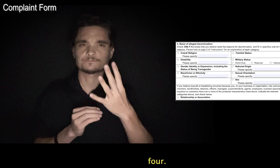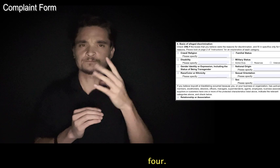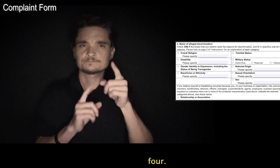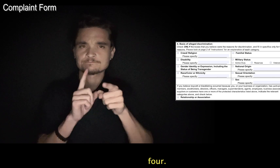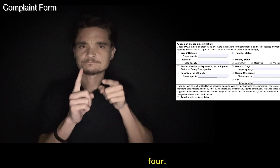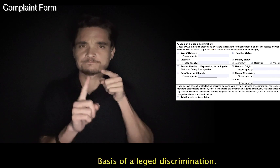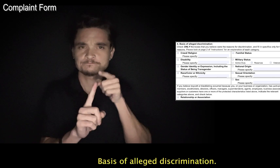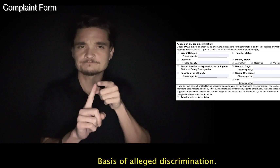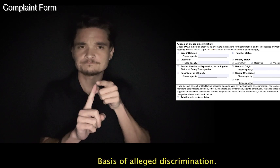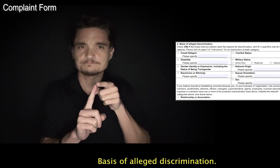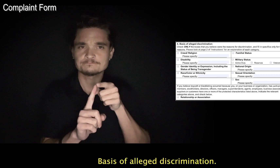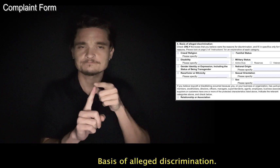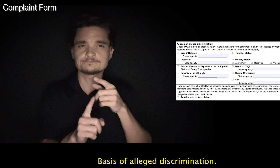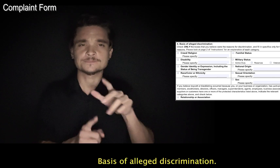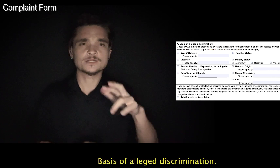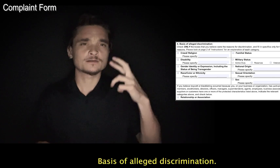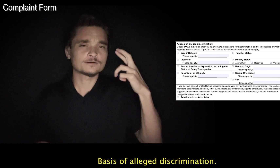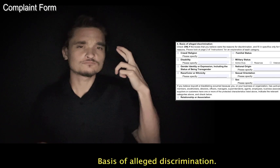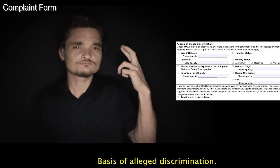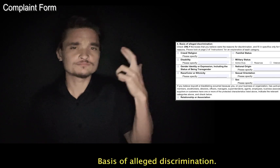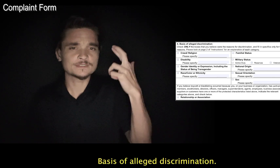four. Basis of alleged discrimination.